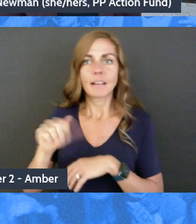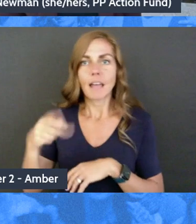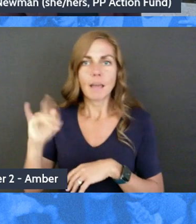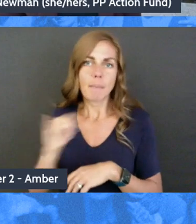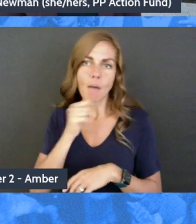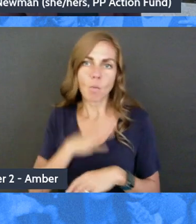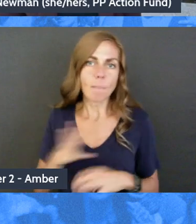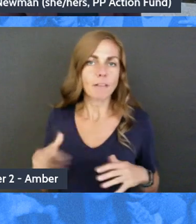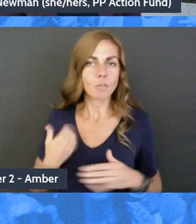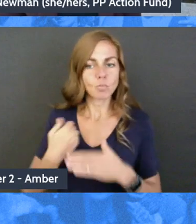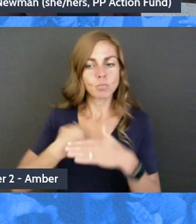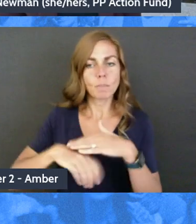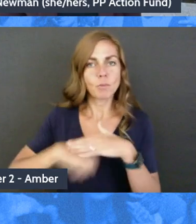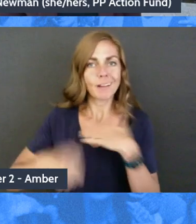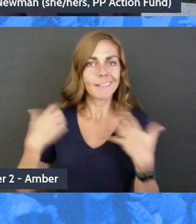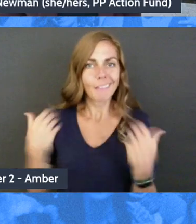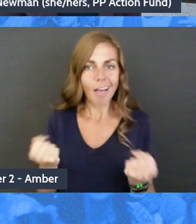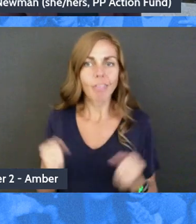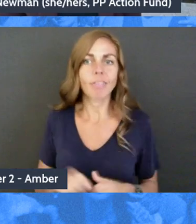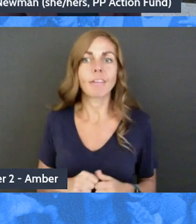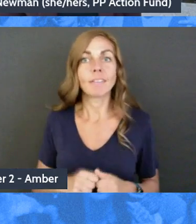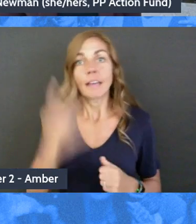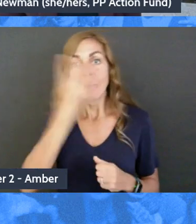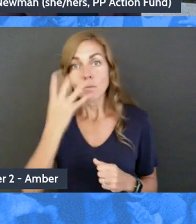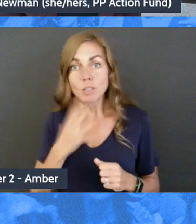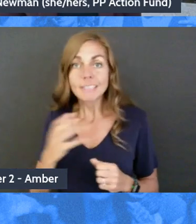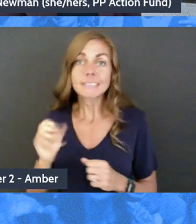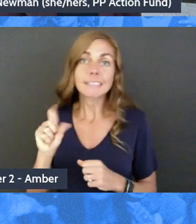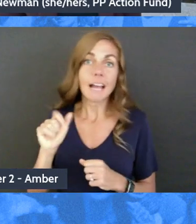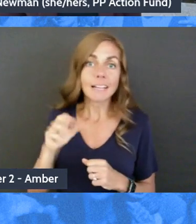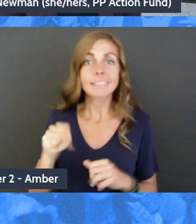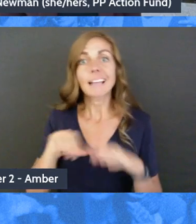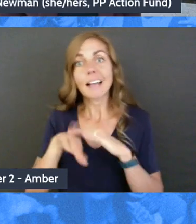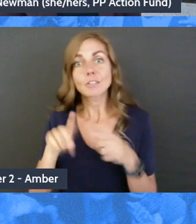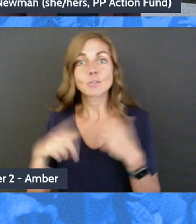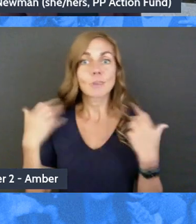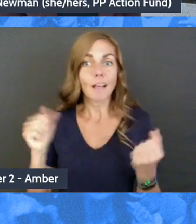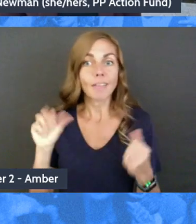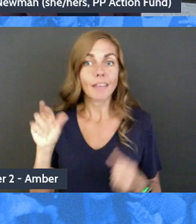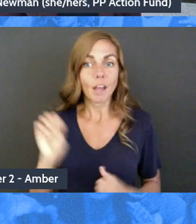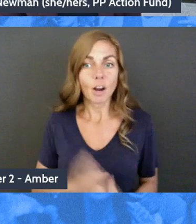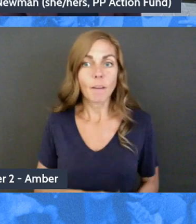job security, immigrant status, and access to health care. NAPAWF conducted a recent survey